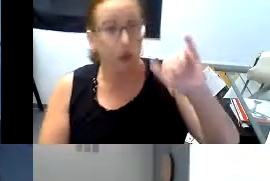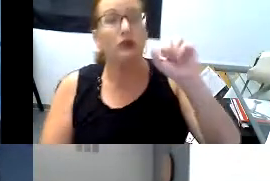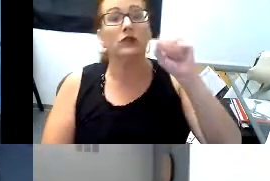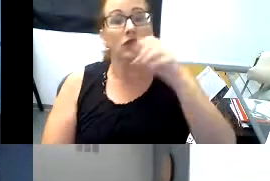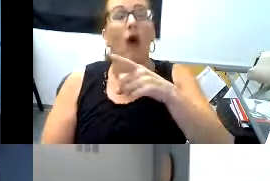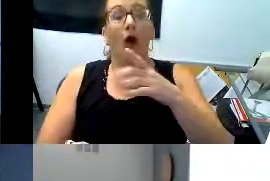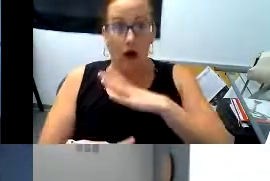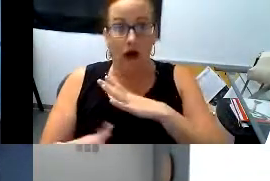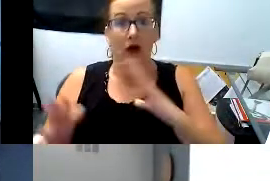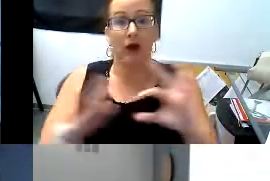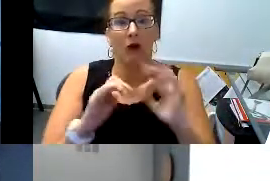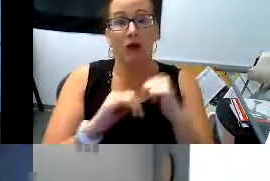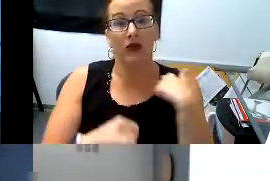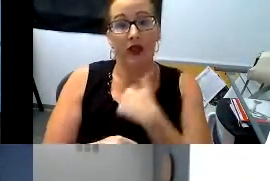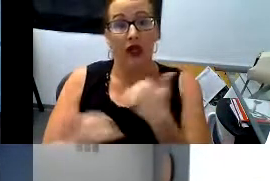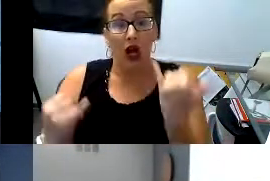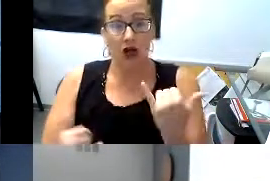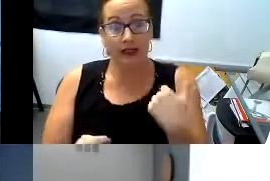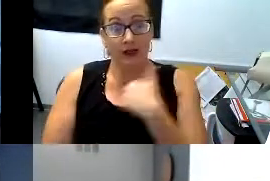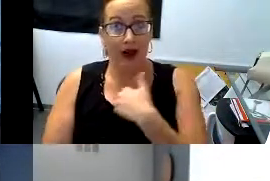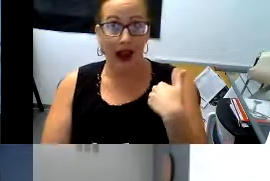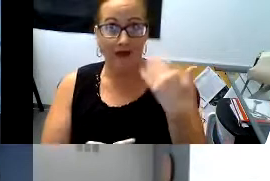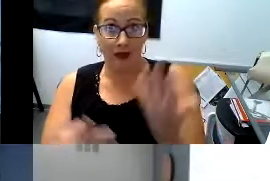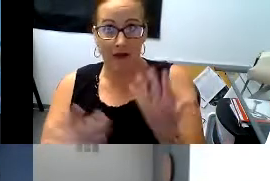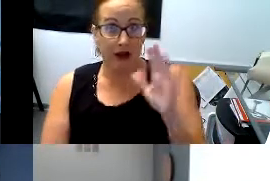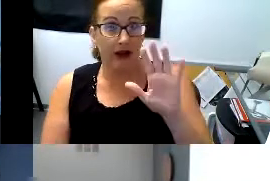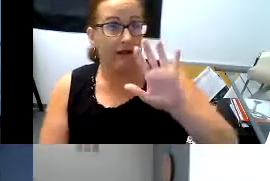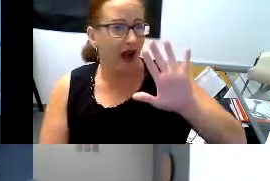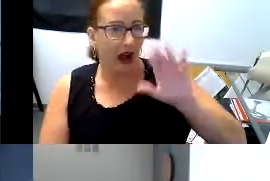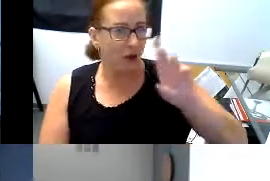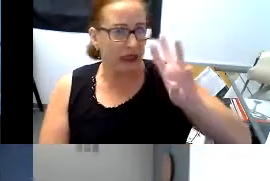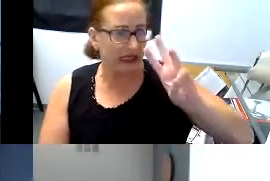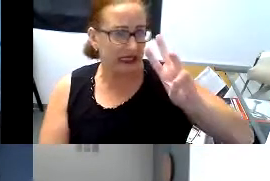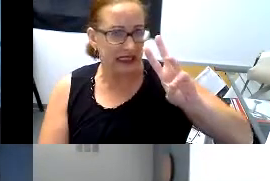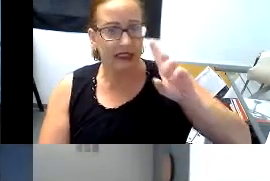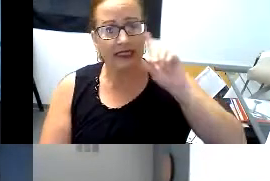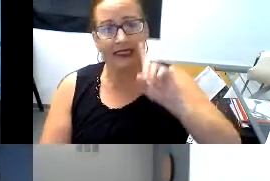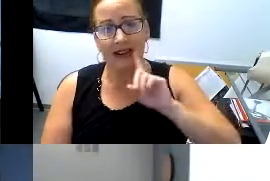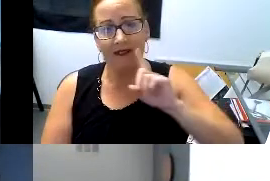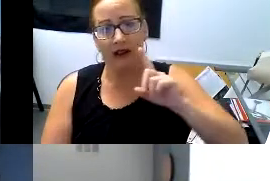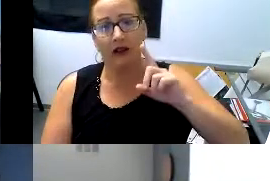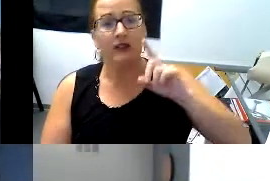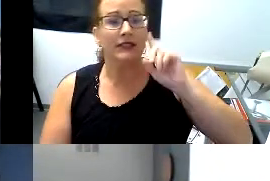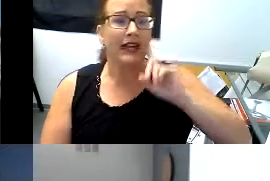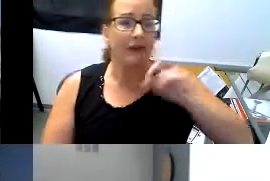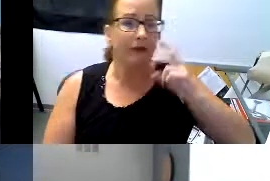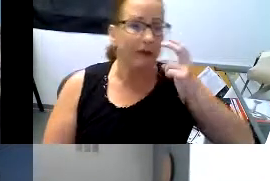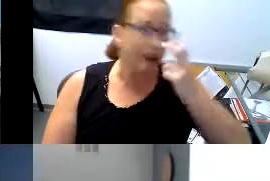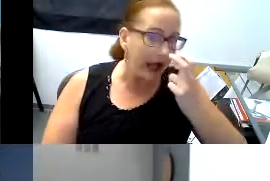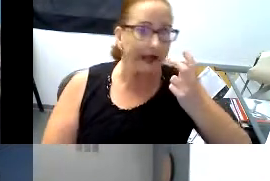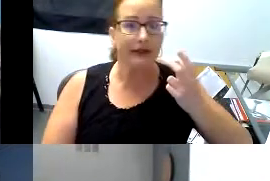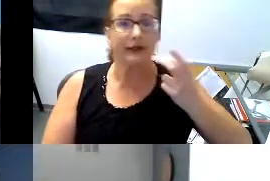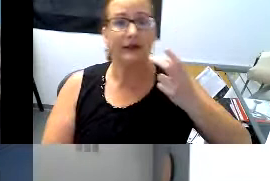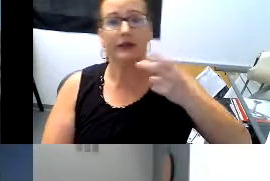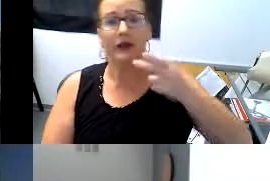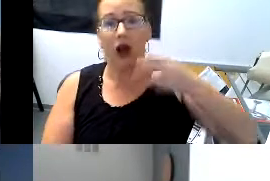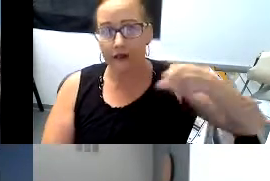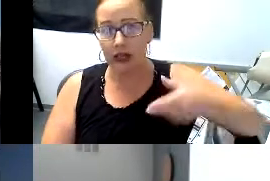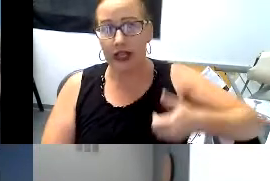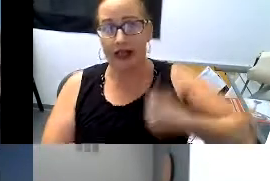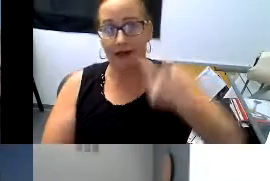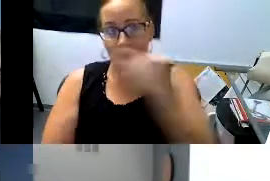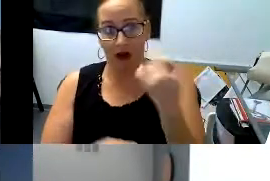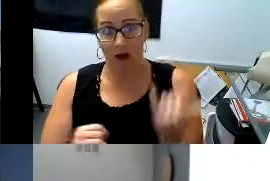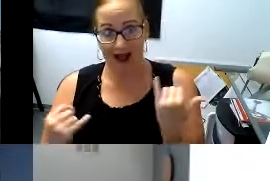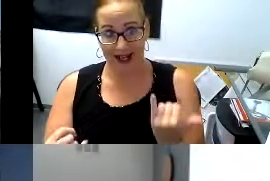So, we have connected with them. We currently have about 5 or Deaf, hard of hearing, and DeafBlind residents there.